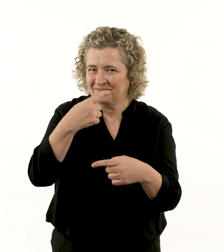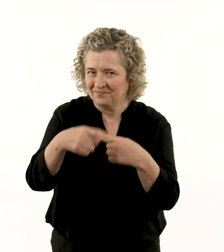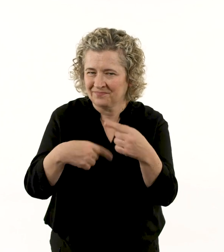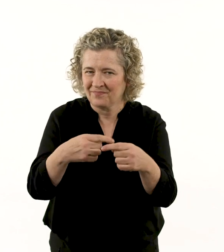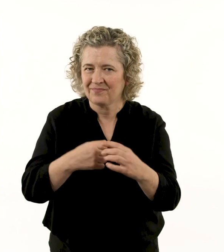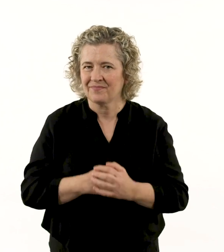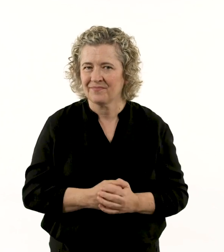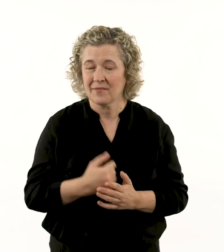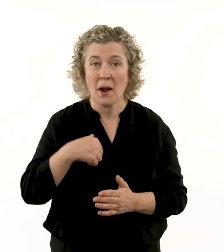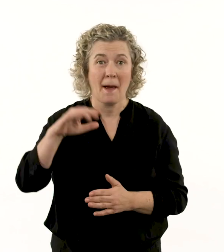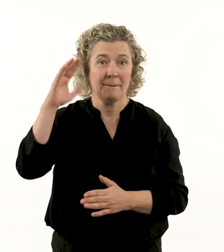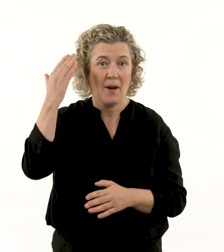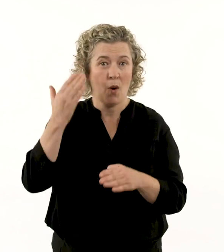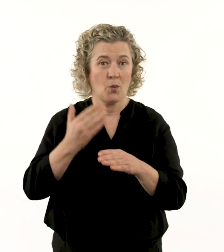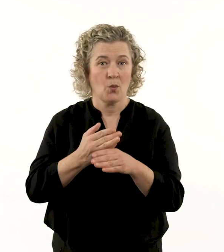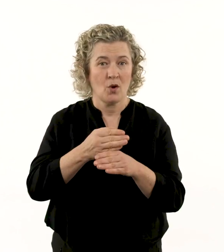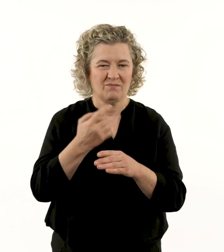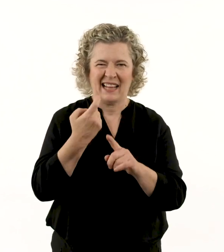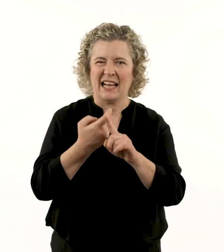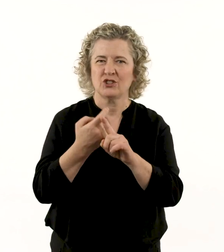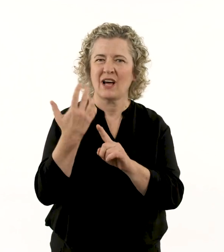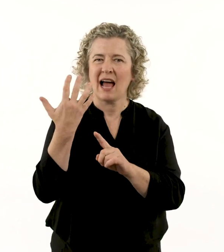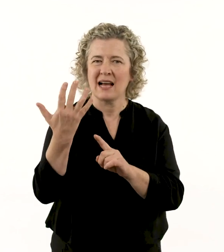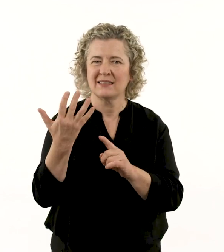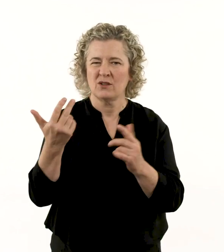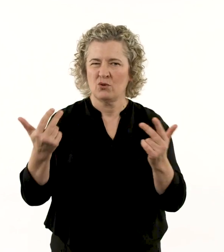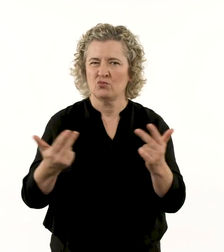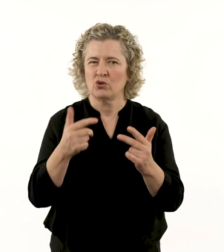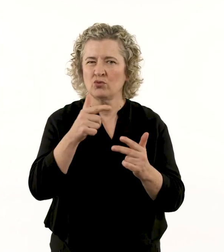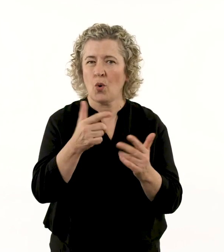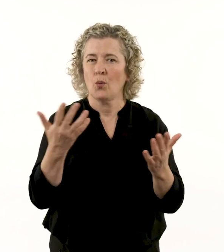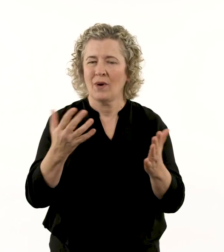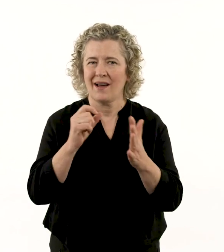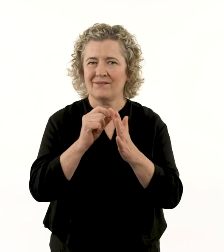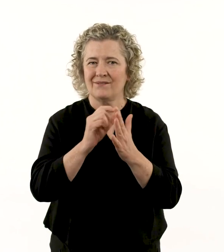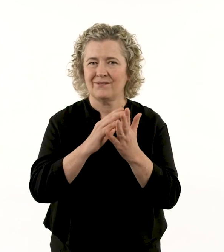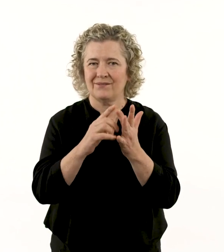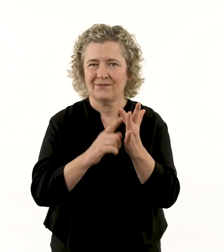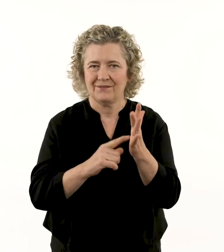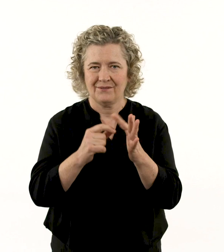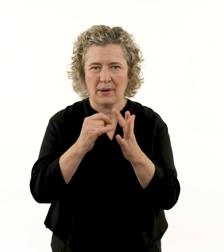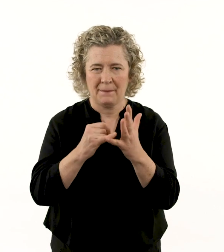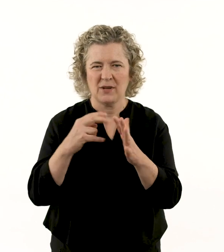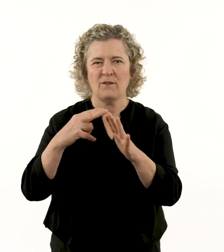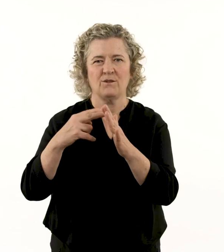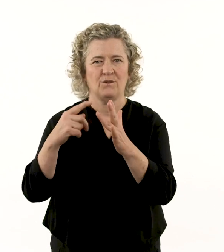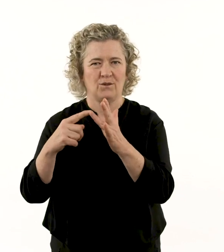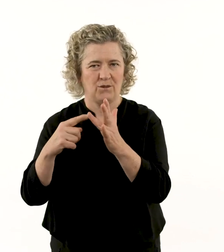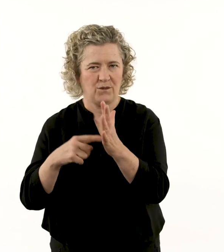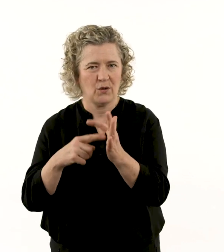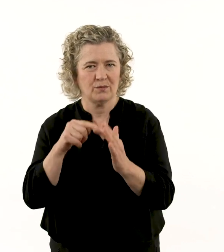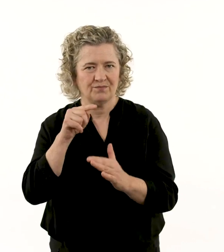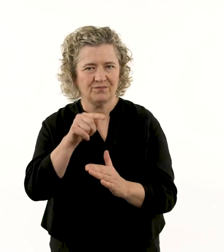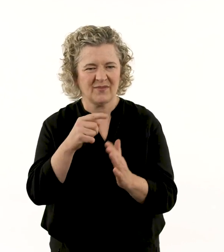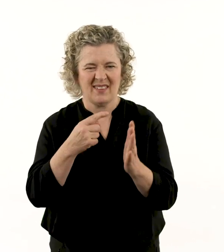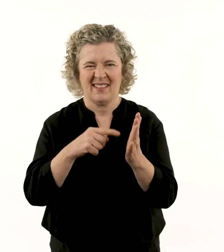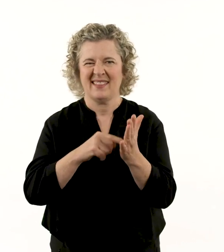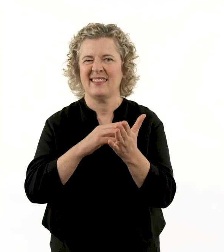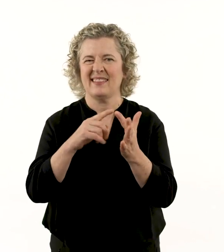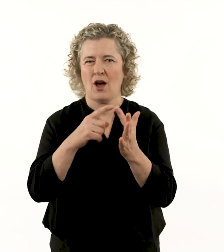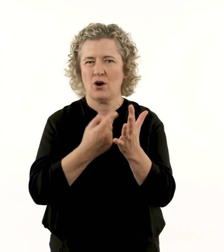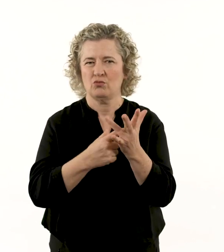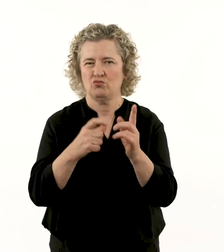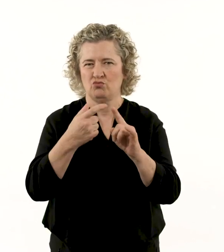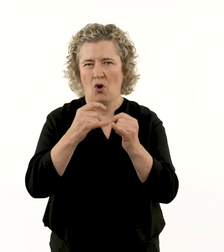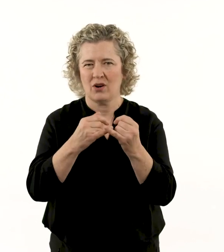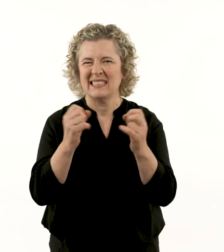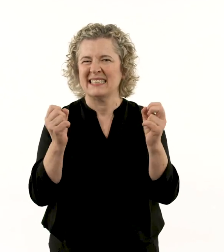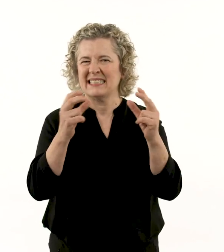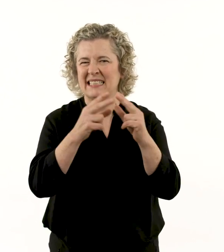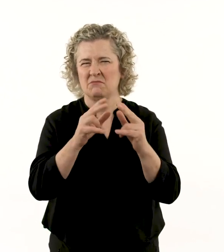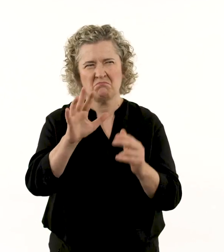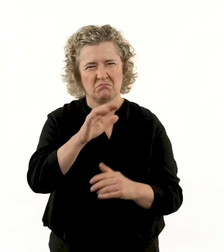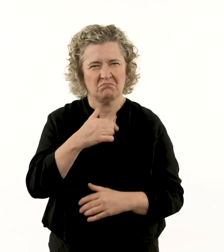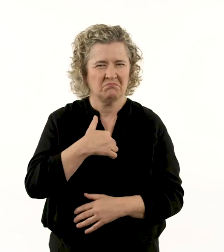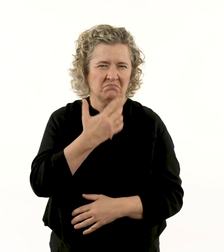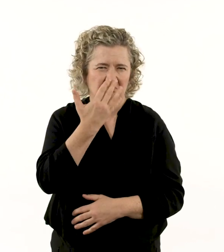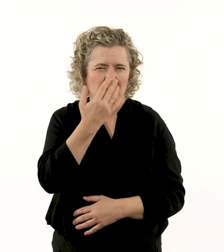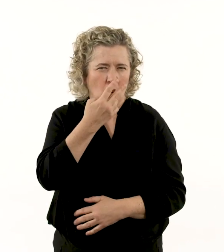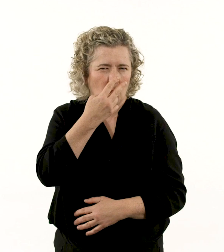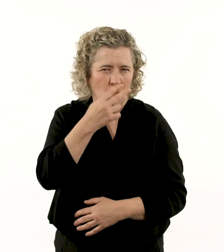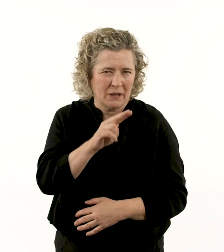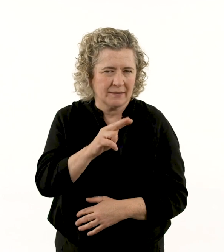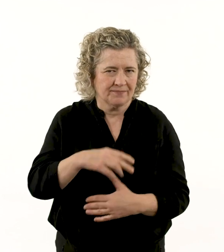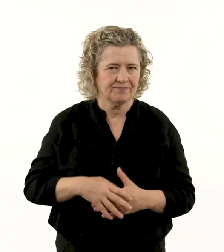‘I worked as a kitchenhand at Phillip’s Foote Restaurant in The Rocks for most of my early twenties.